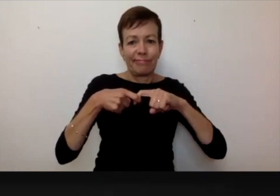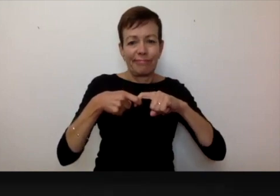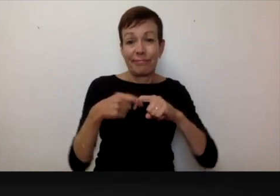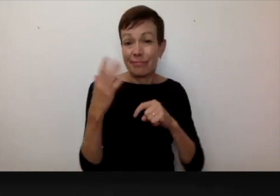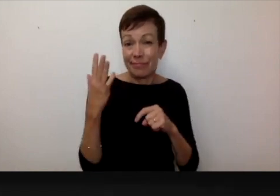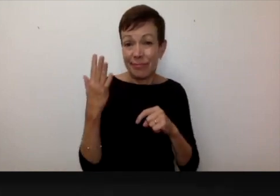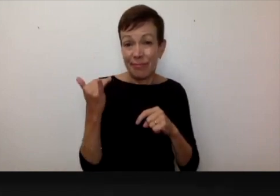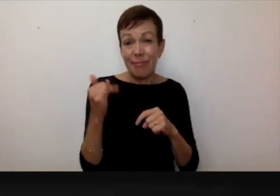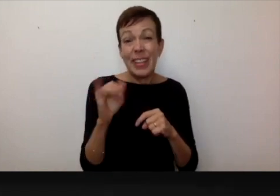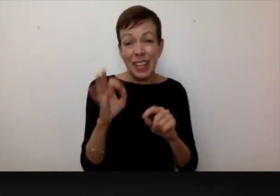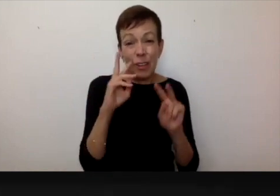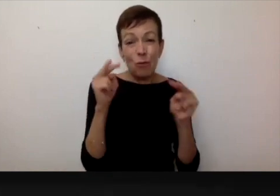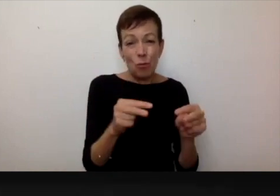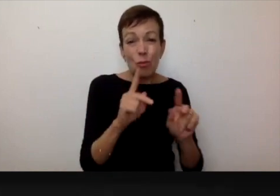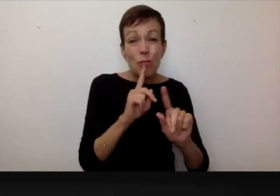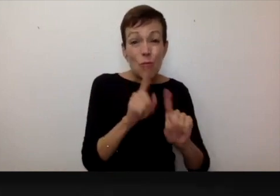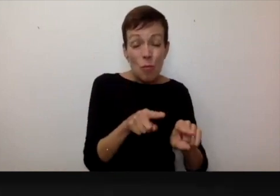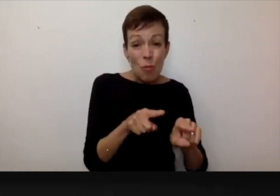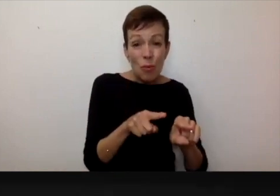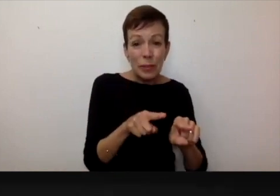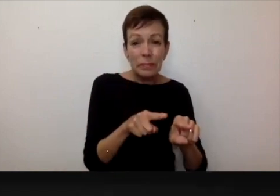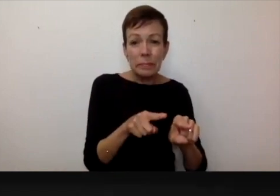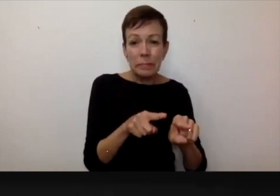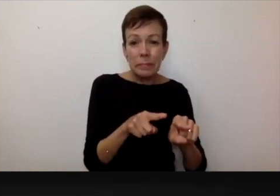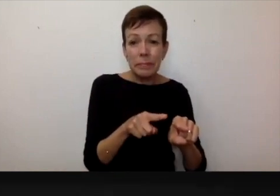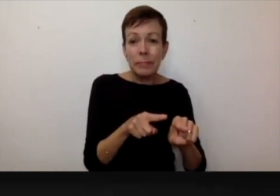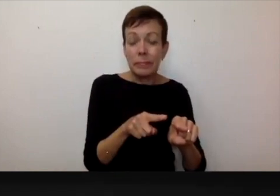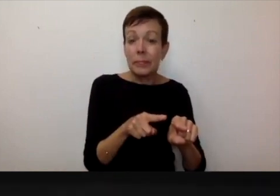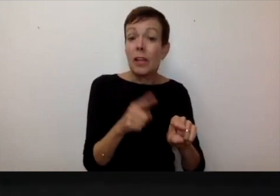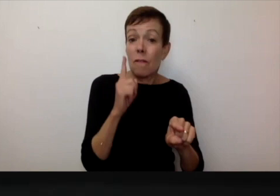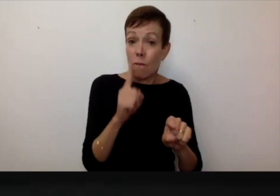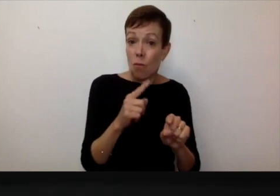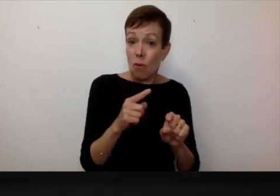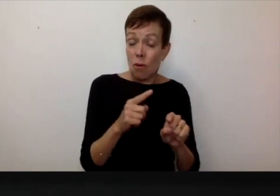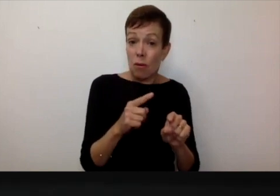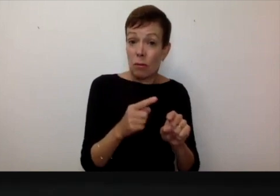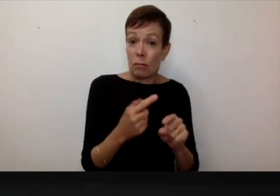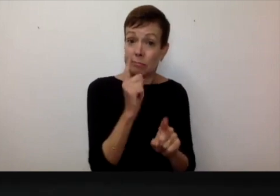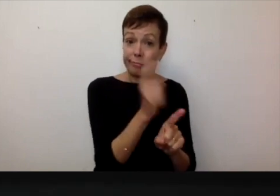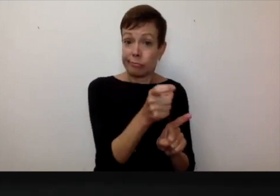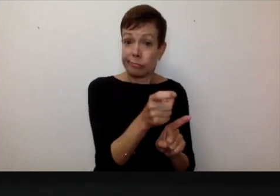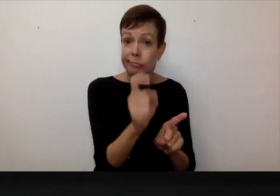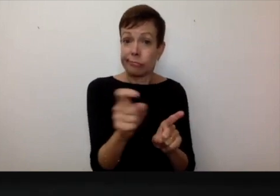grant project program we had 173 applications